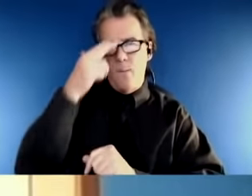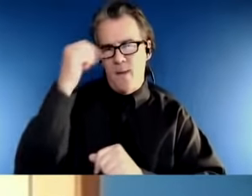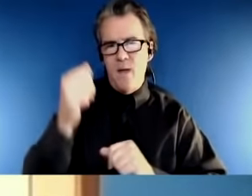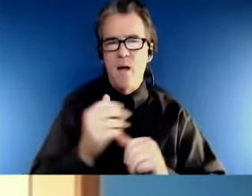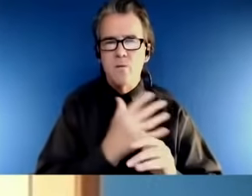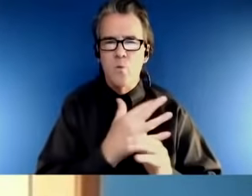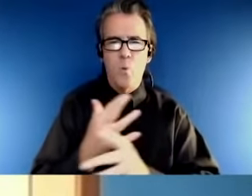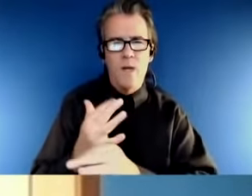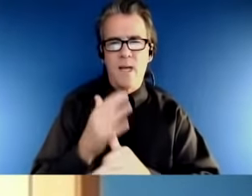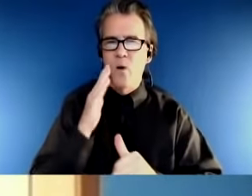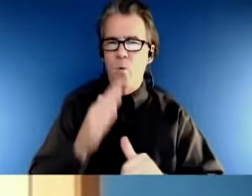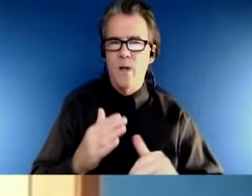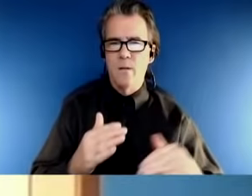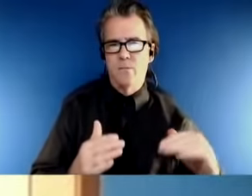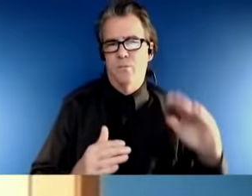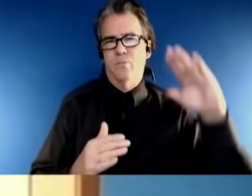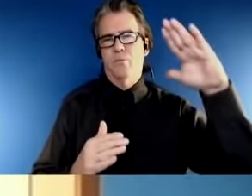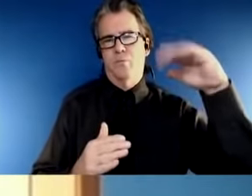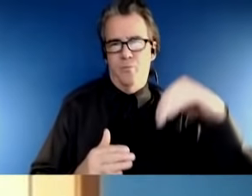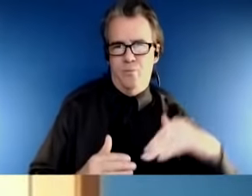And then I have another question about sort